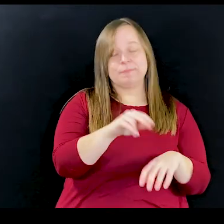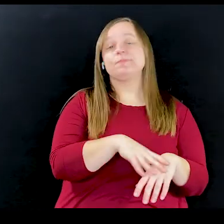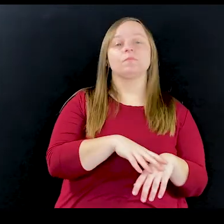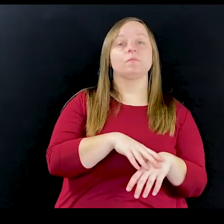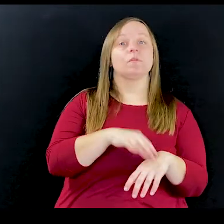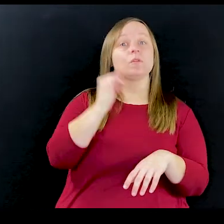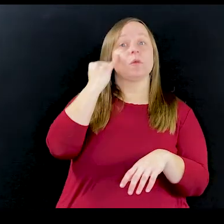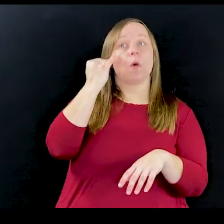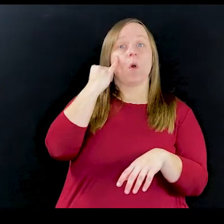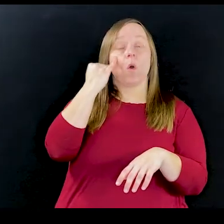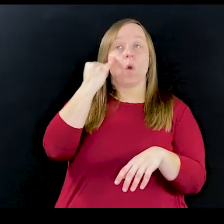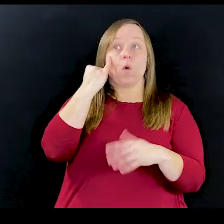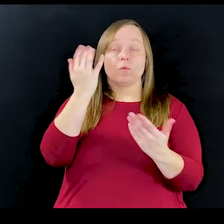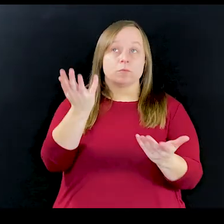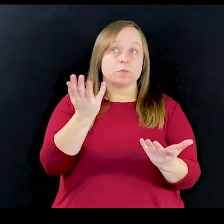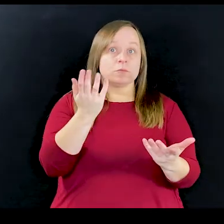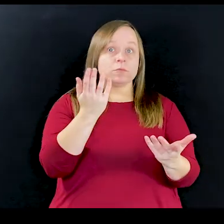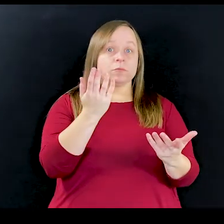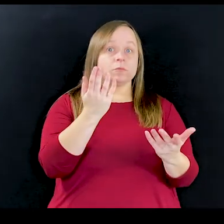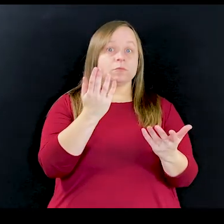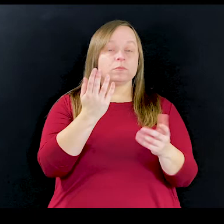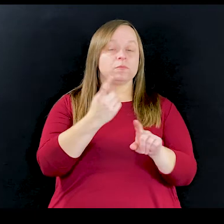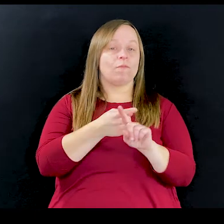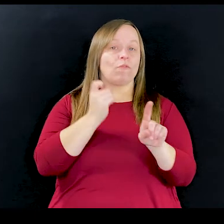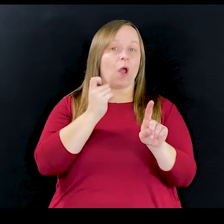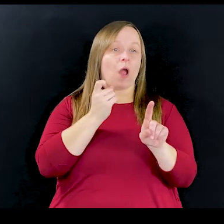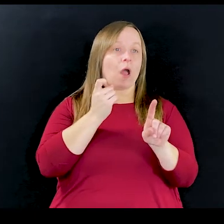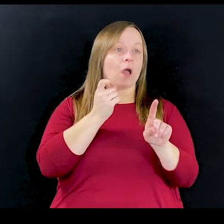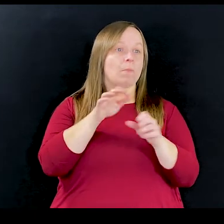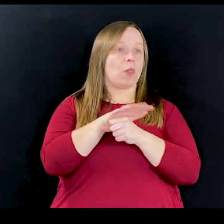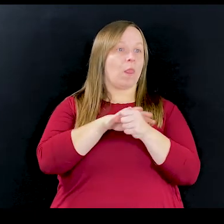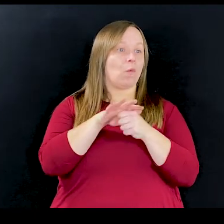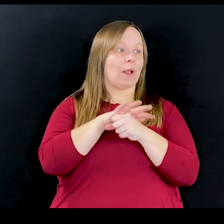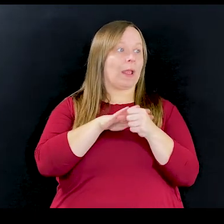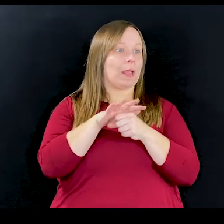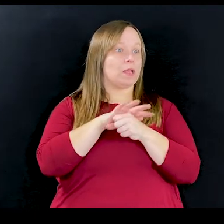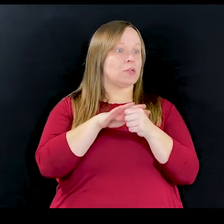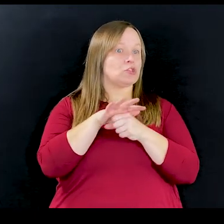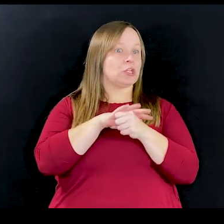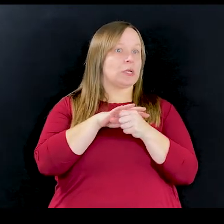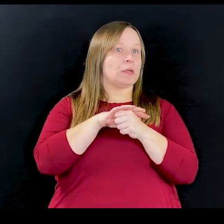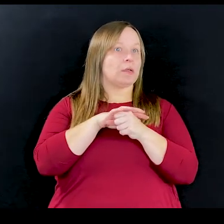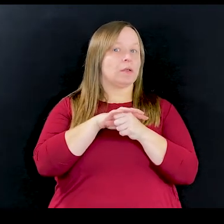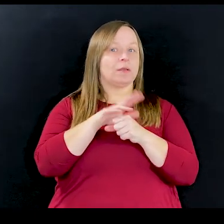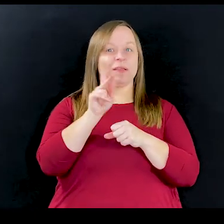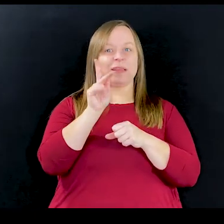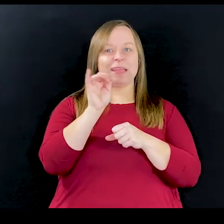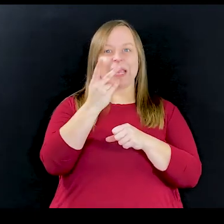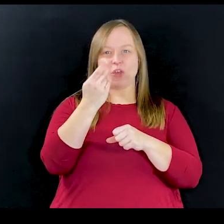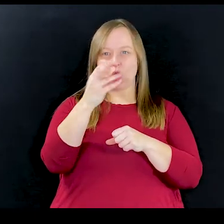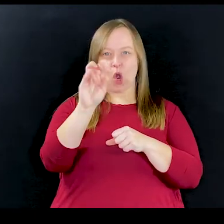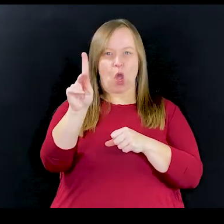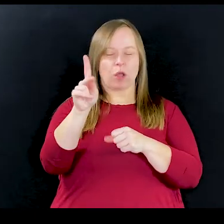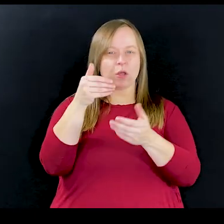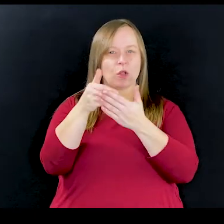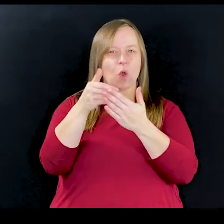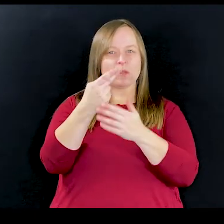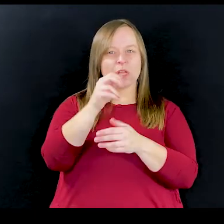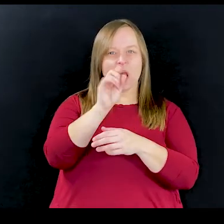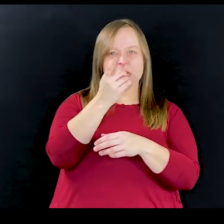if you, perhaps, were coming from a location-- let's say Kinderhook. That's kind of close to Hudson.